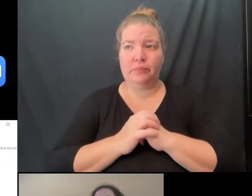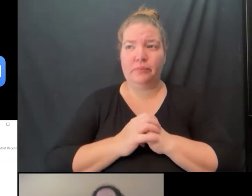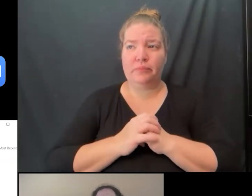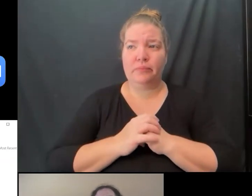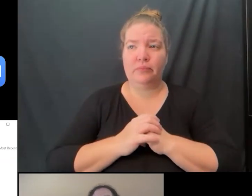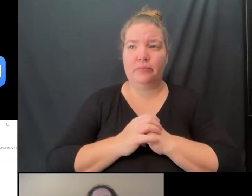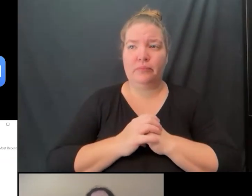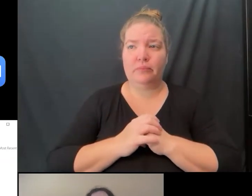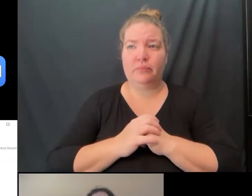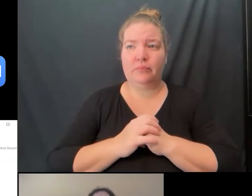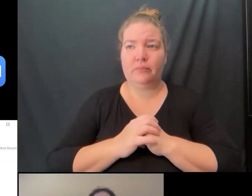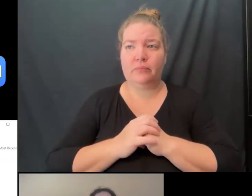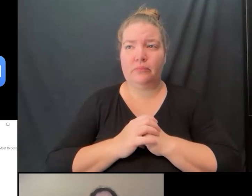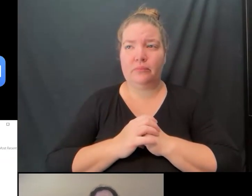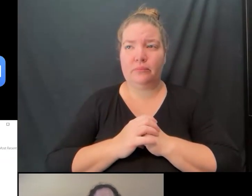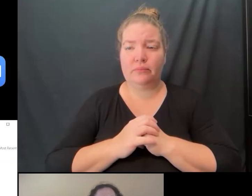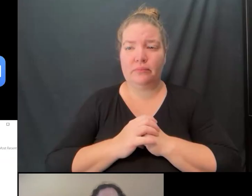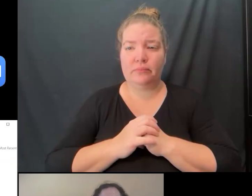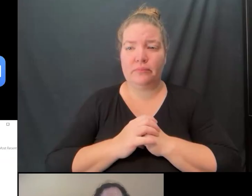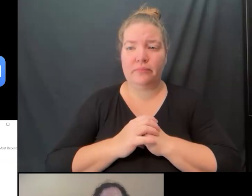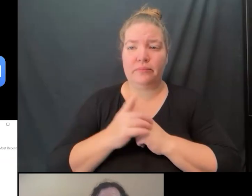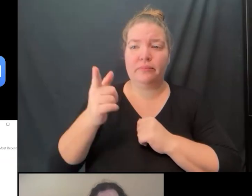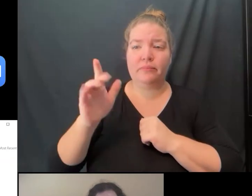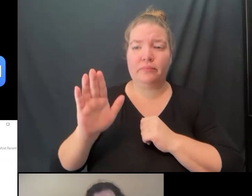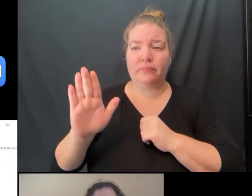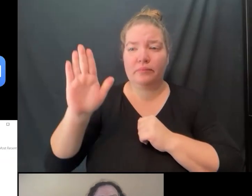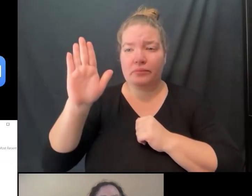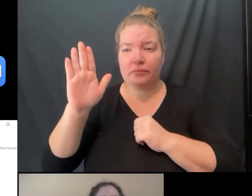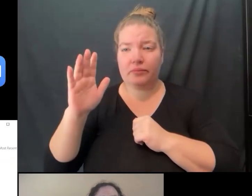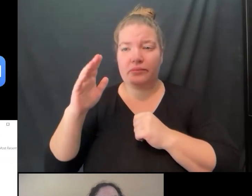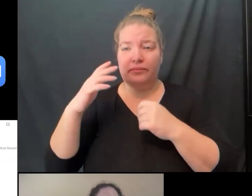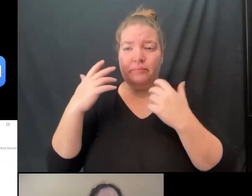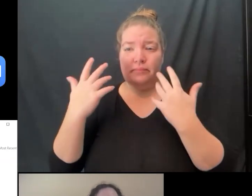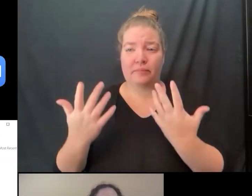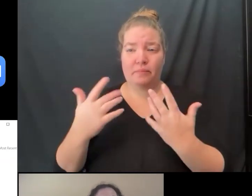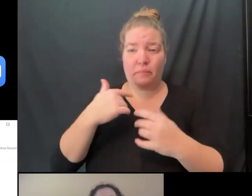wait till the Q&A to invite you to speak in that case.